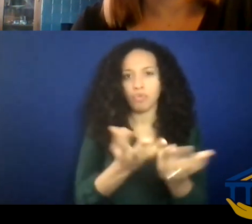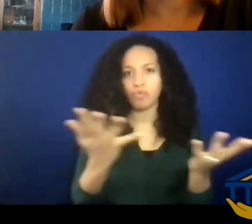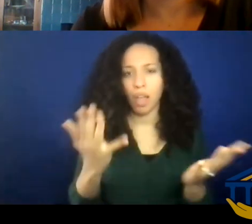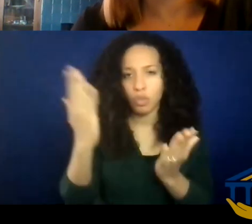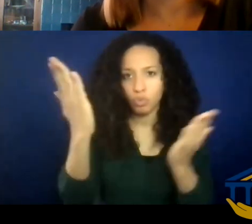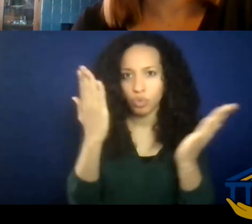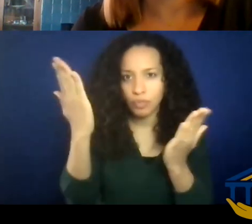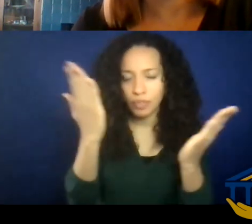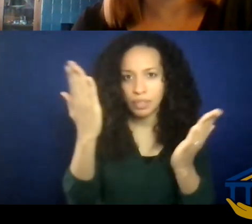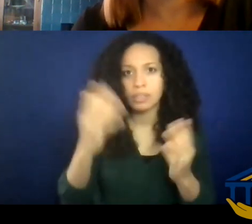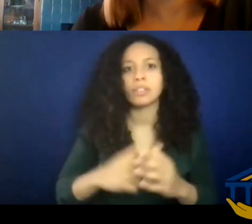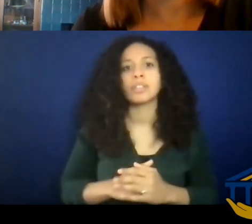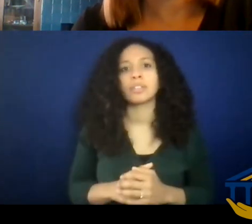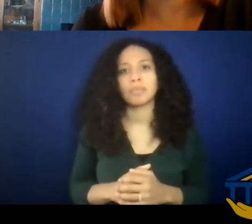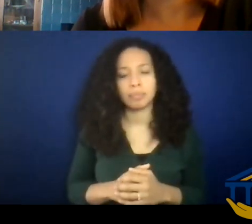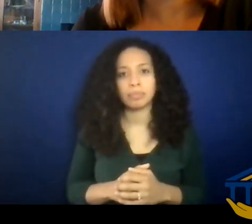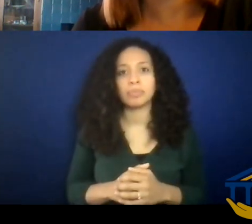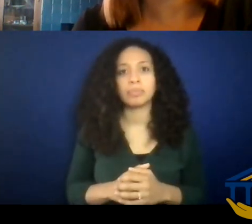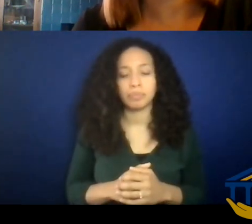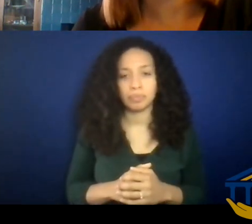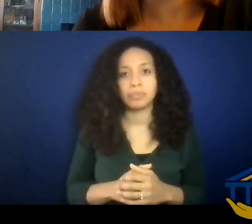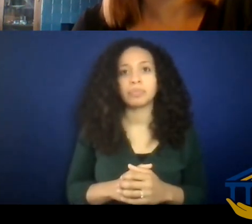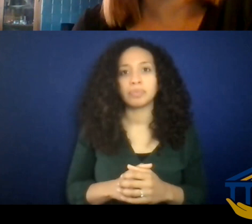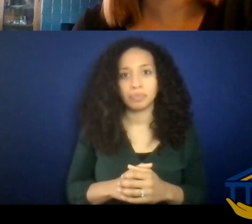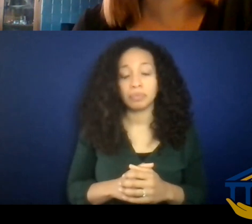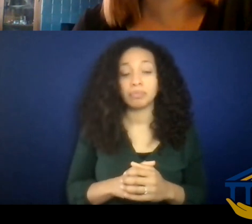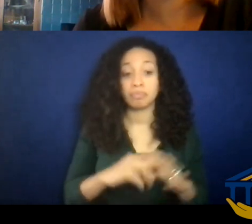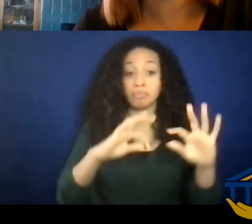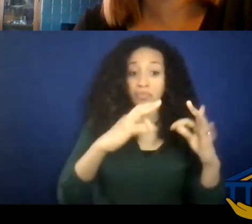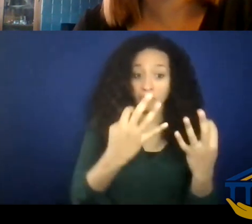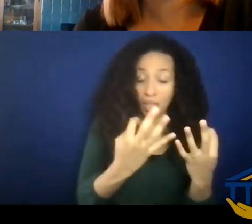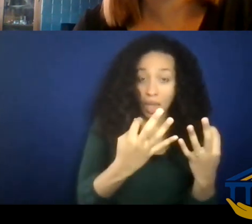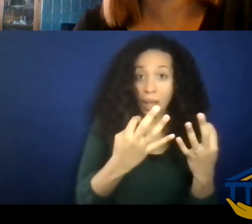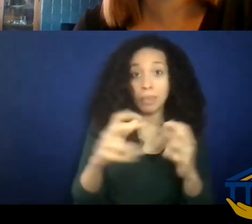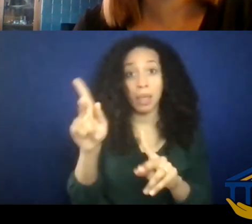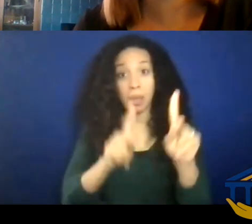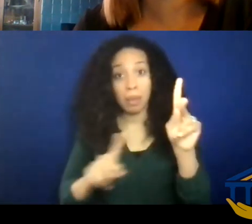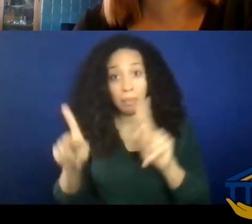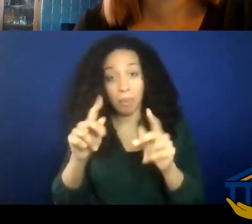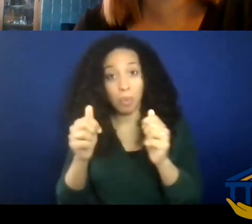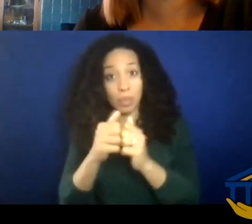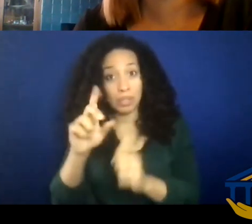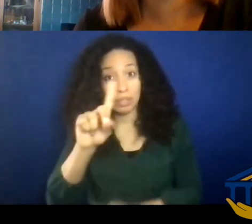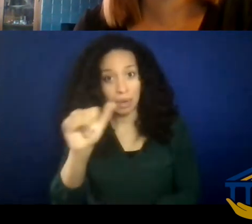families and people with disabilities can call us for help understanding their rights,